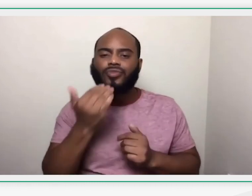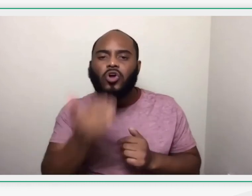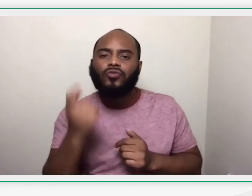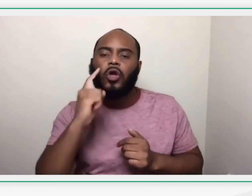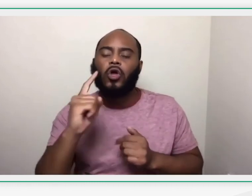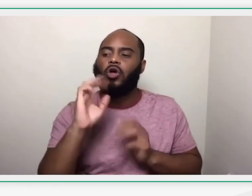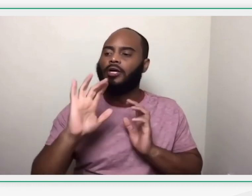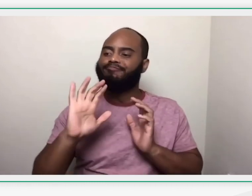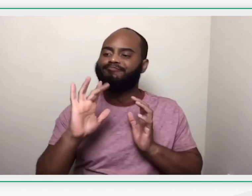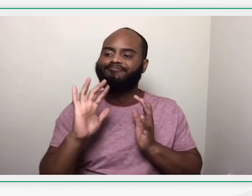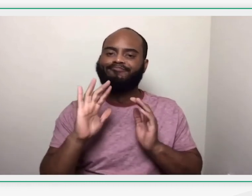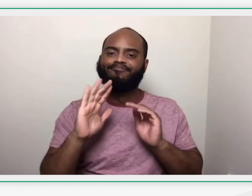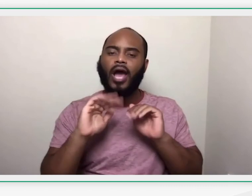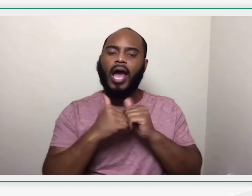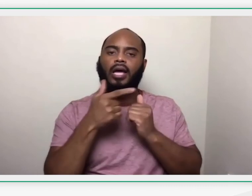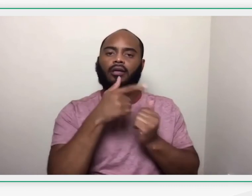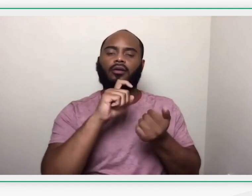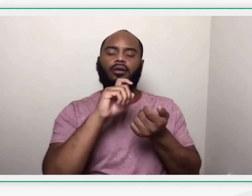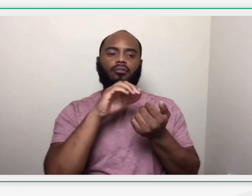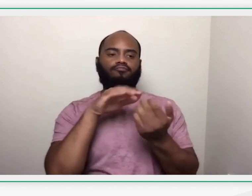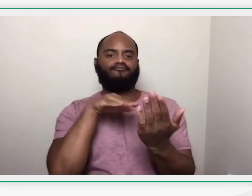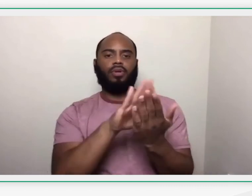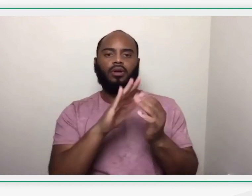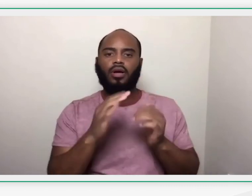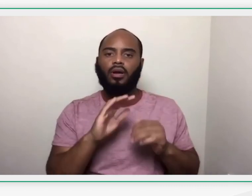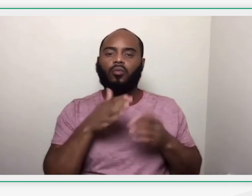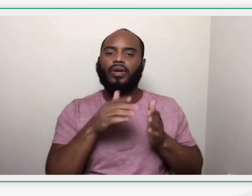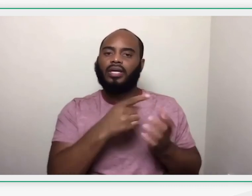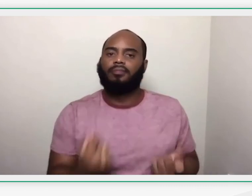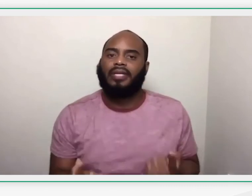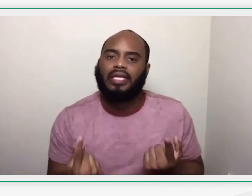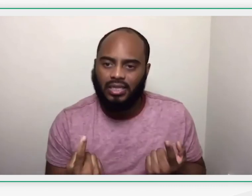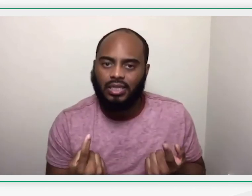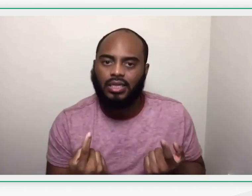Following her is good for identifying her spending approach.